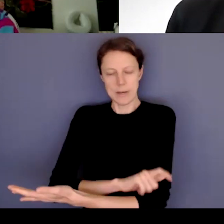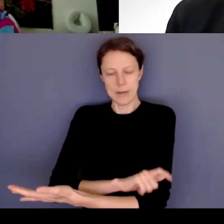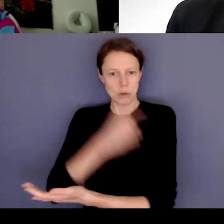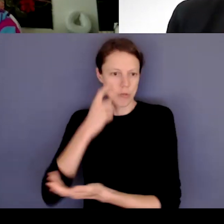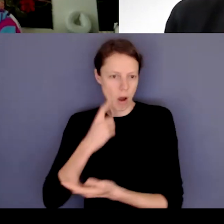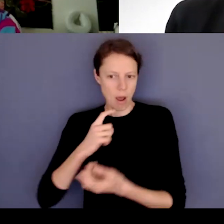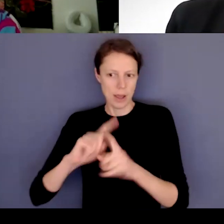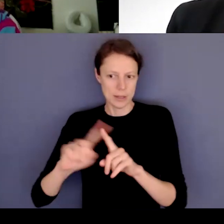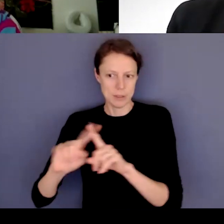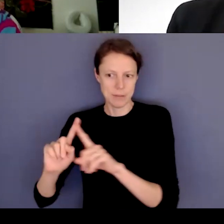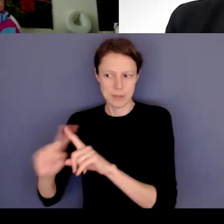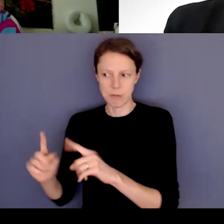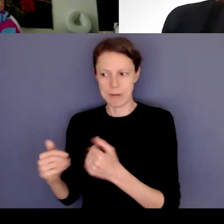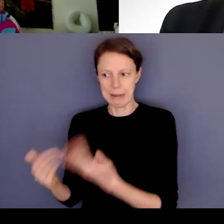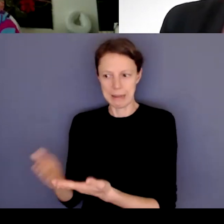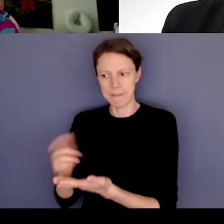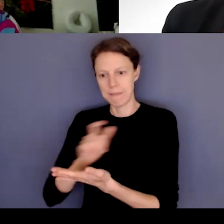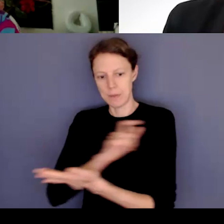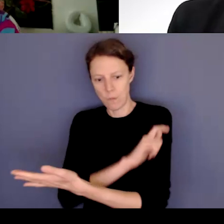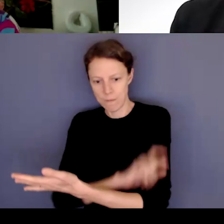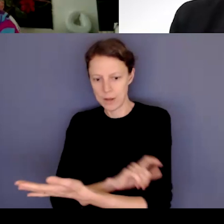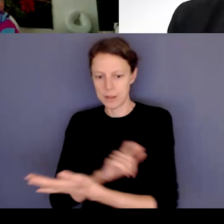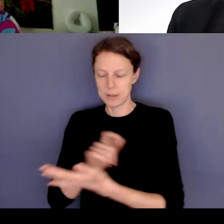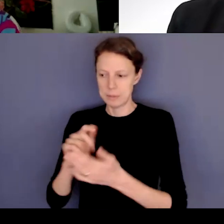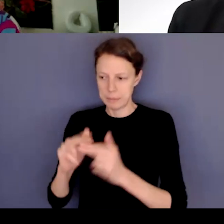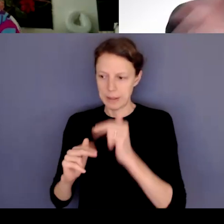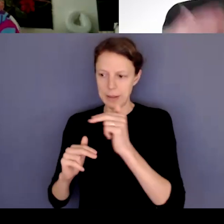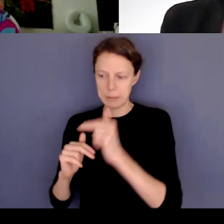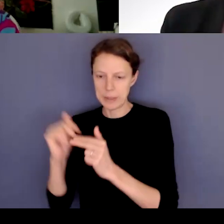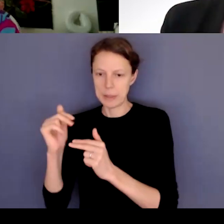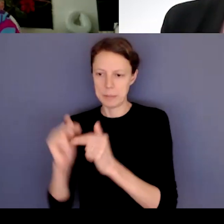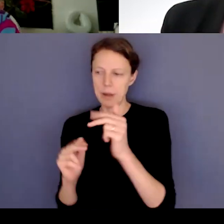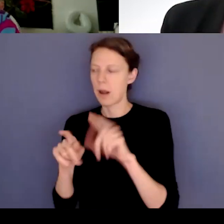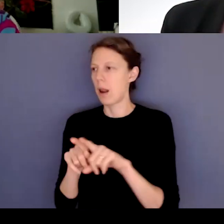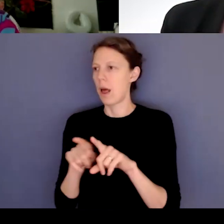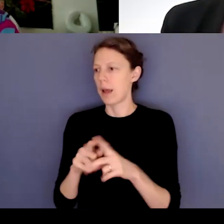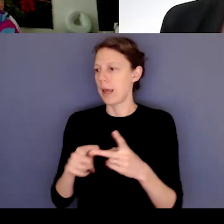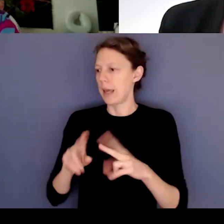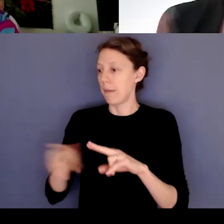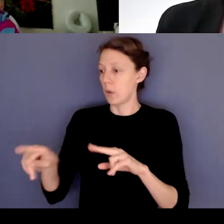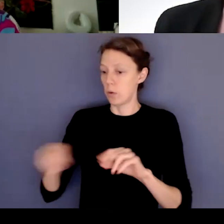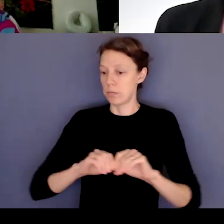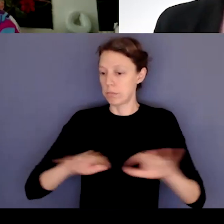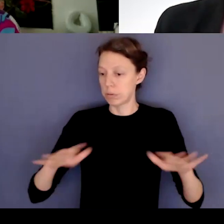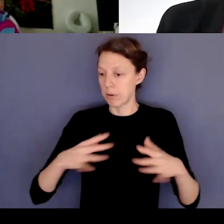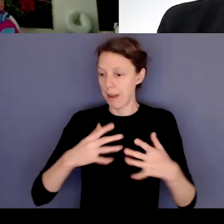building up their confidence to say, if you, you know, distribute this legal information and it doesn't go